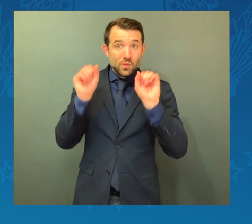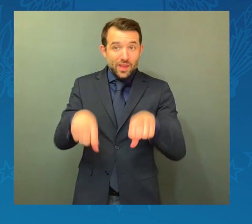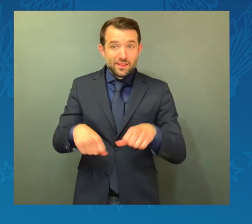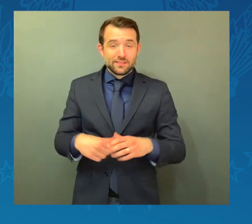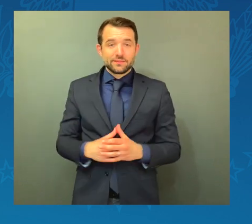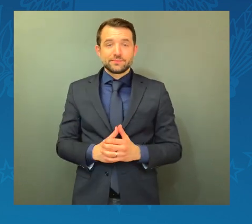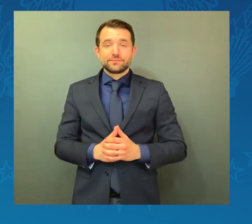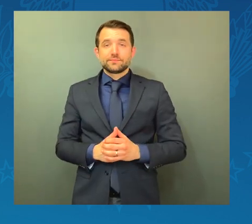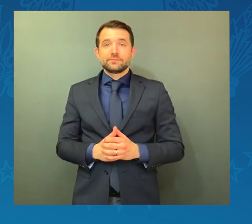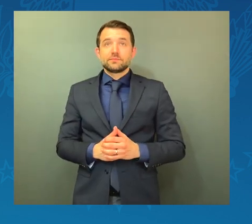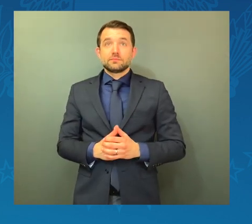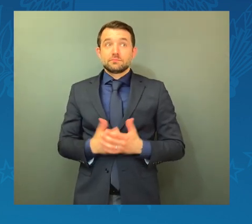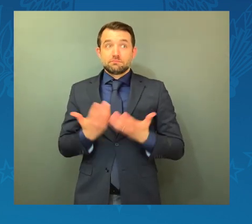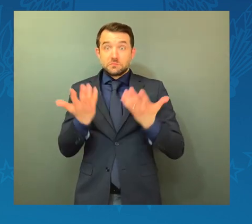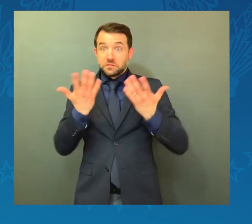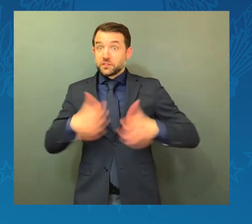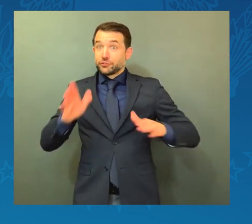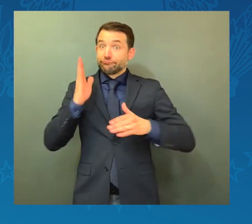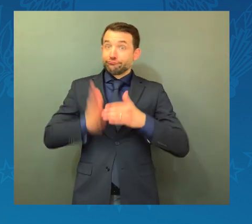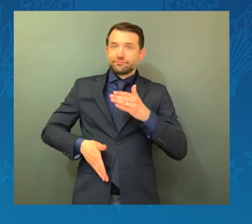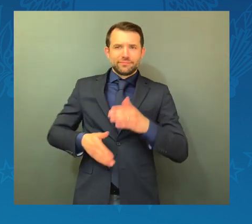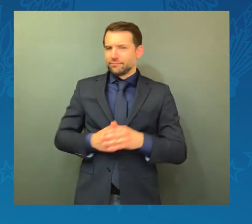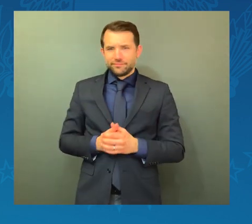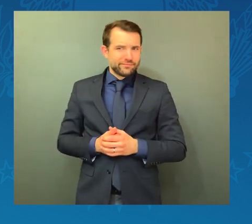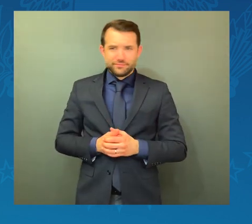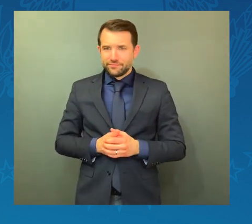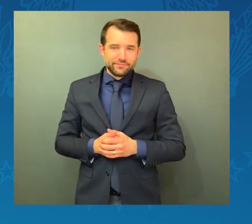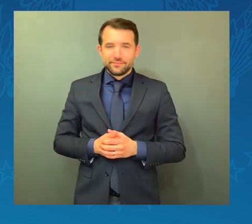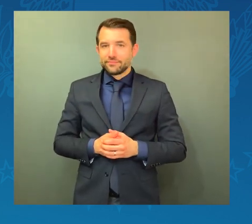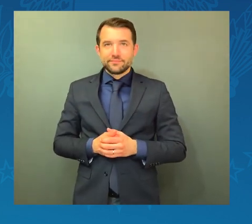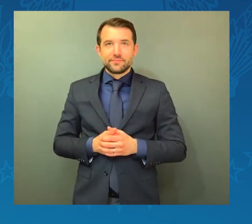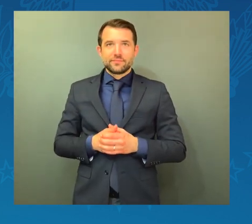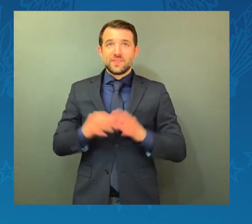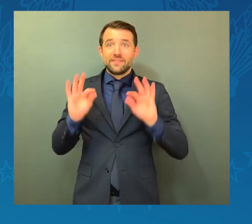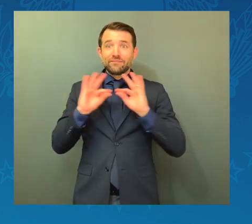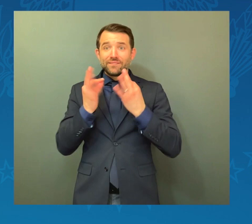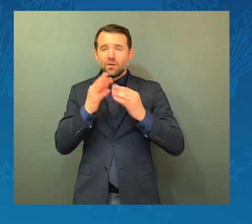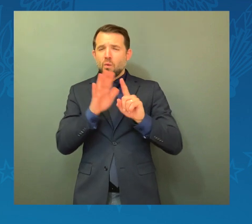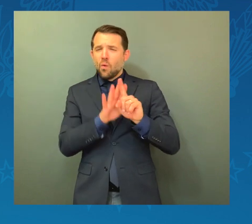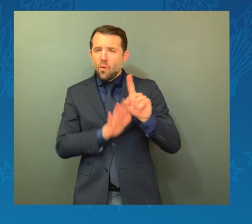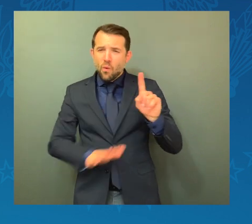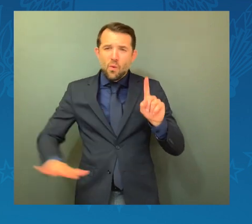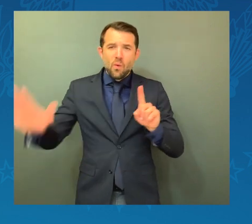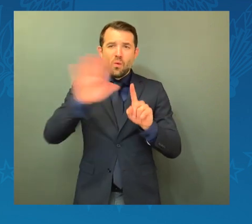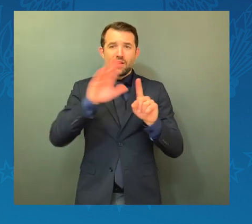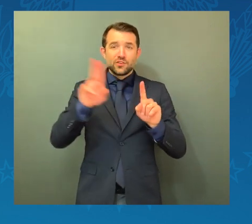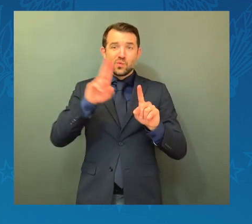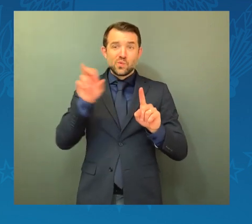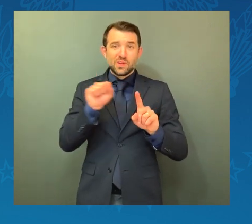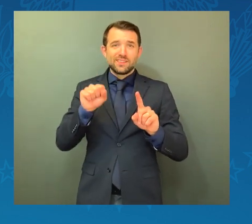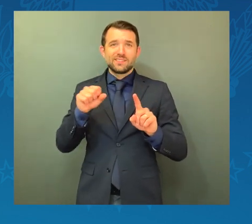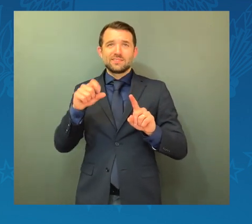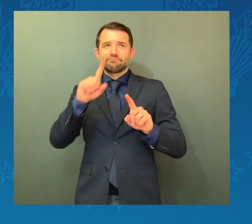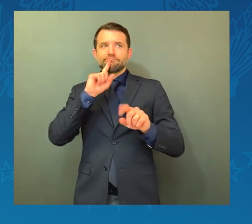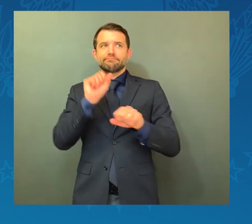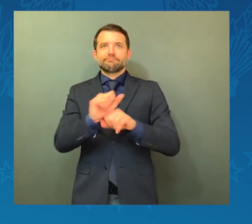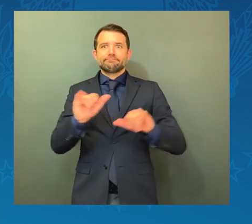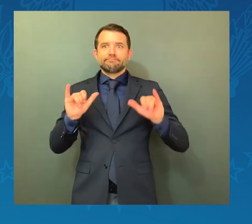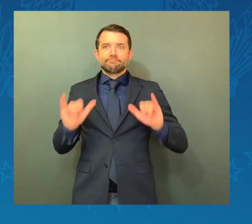Families across the nation are feeling the rising cost of housing. Now, there are many reasons homes